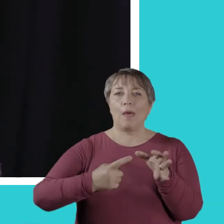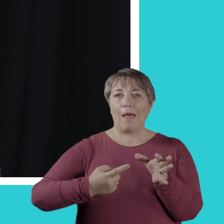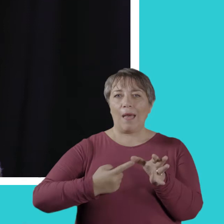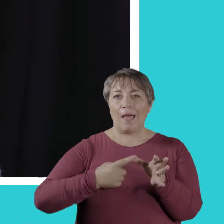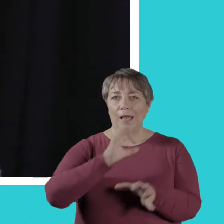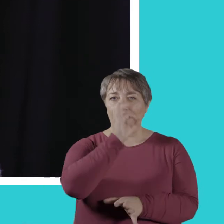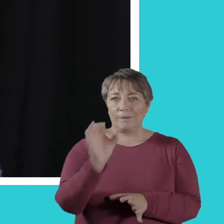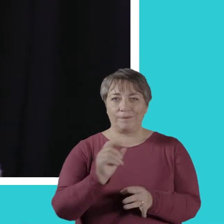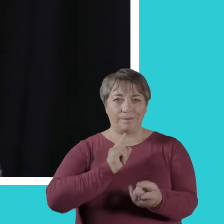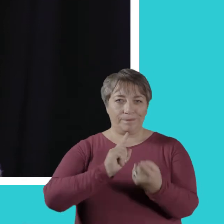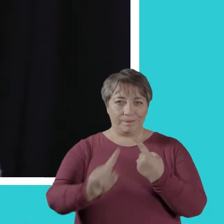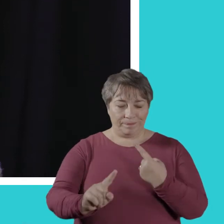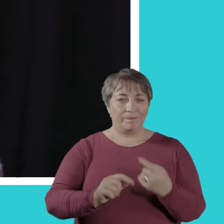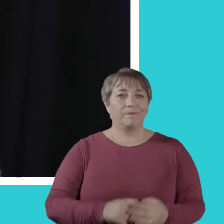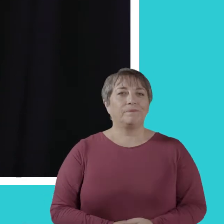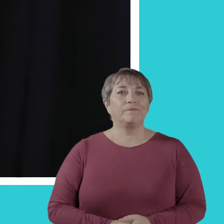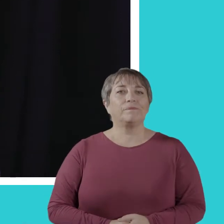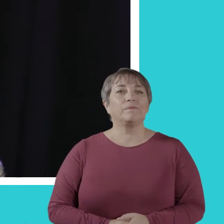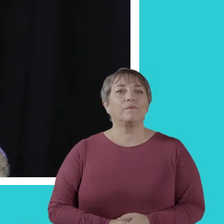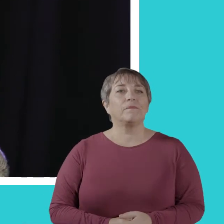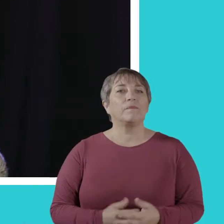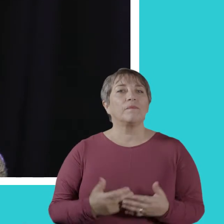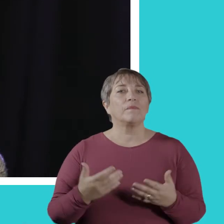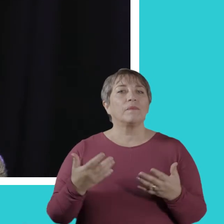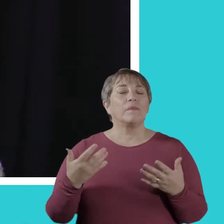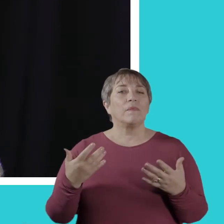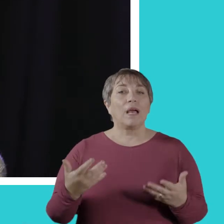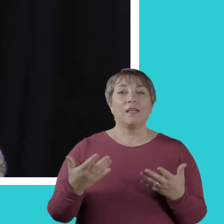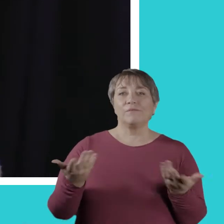be plenty of opportunities for questions and wherever you're watching this conversation you can